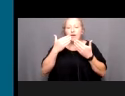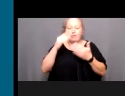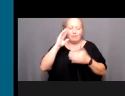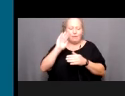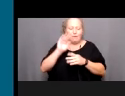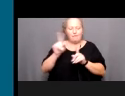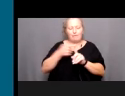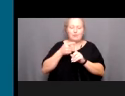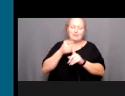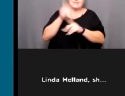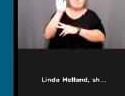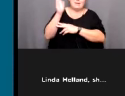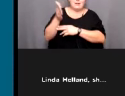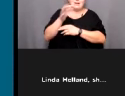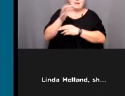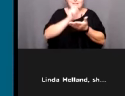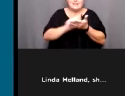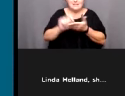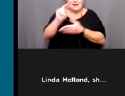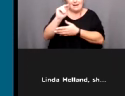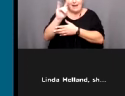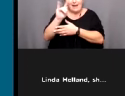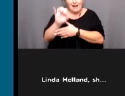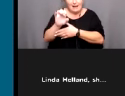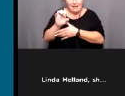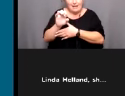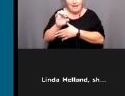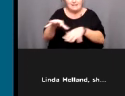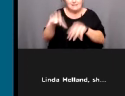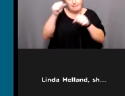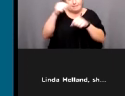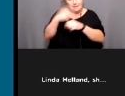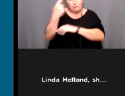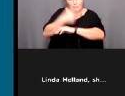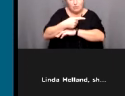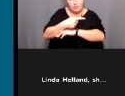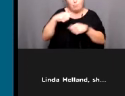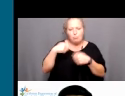secretary Natalie Palugyai for taking time today to provide opening and